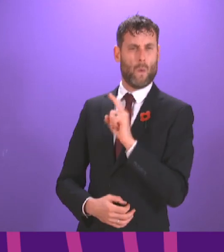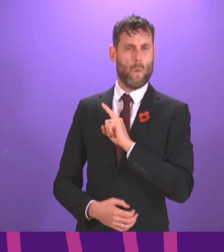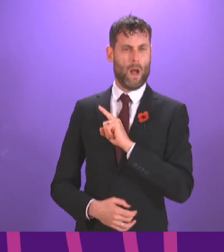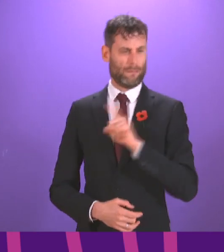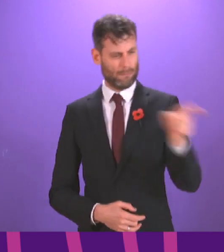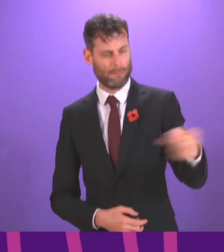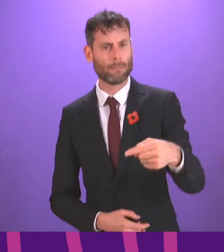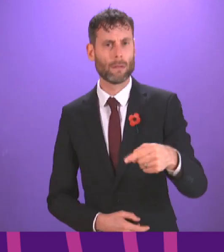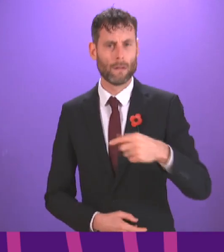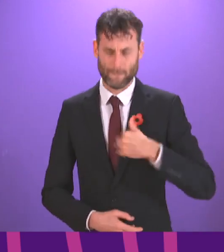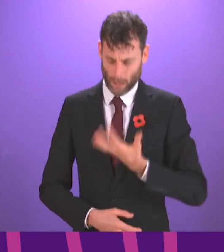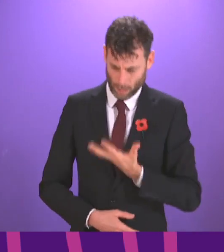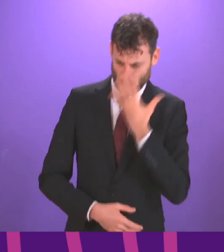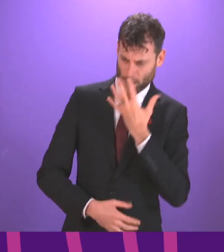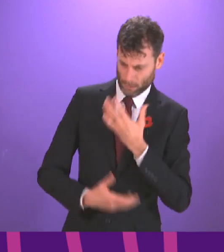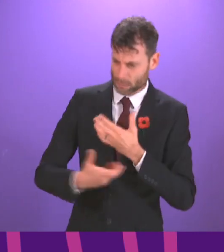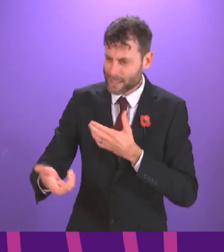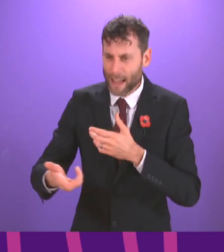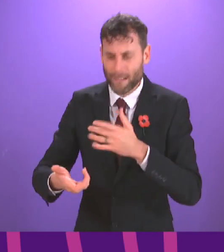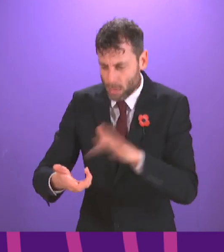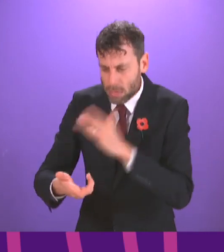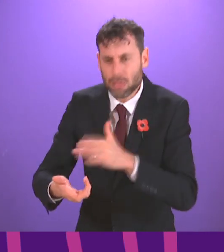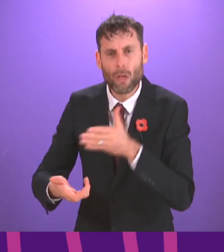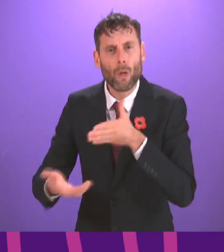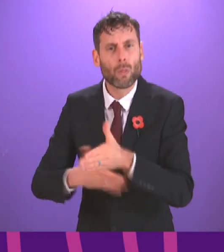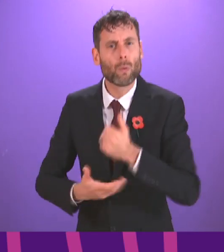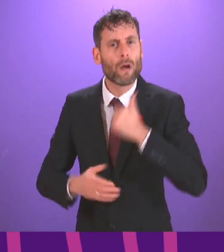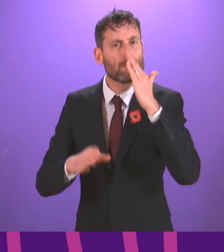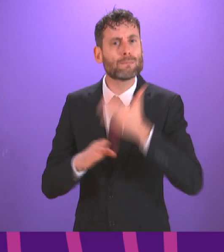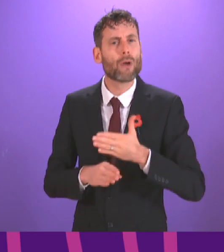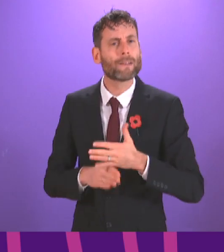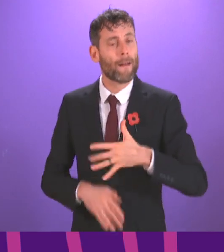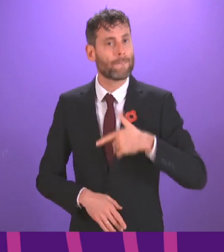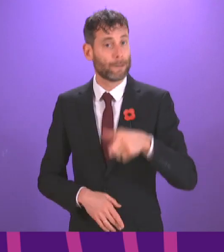often put through humiliating and degrading experiences. That is wrong. We need to find